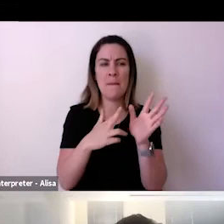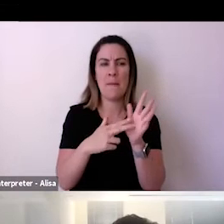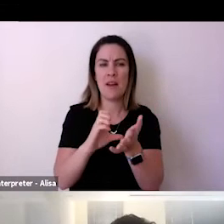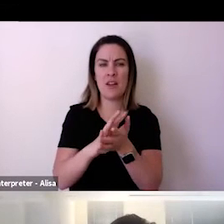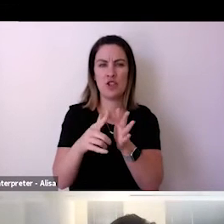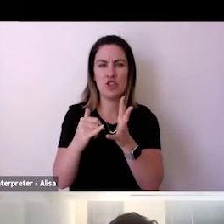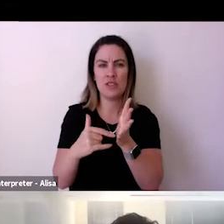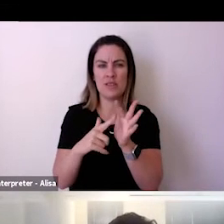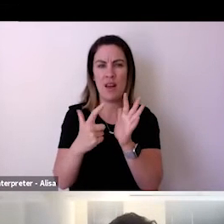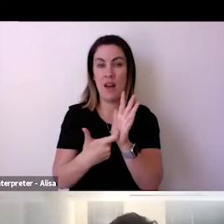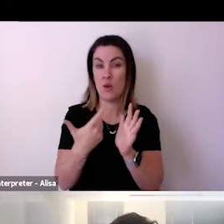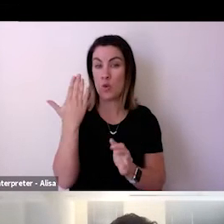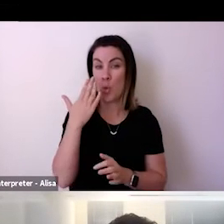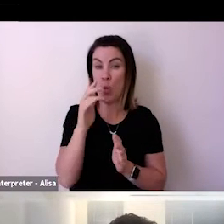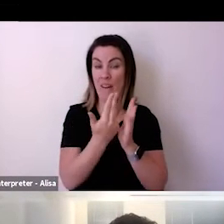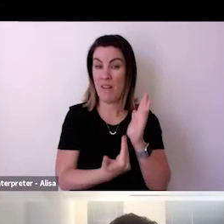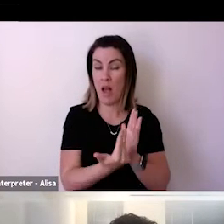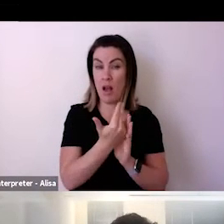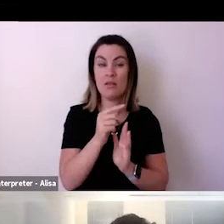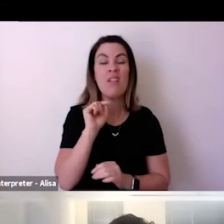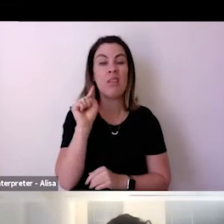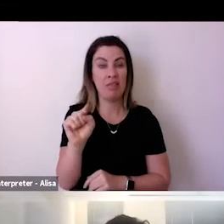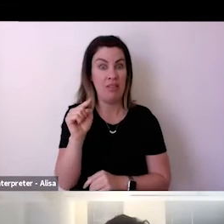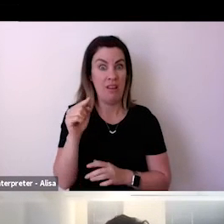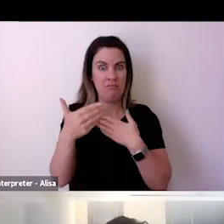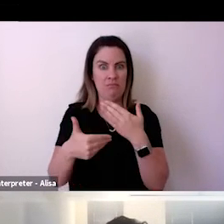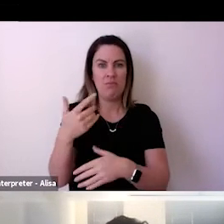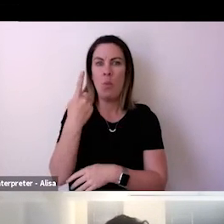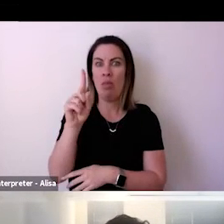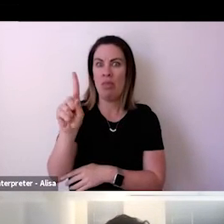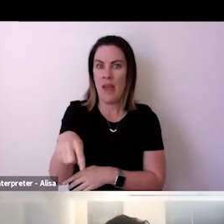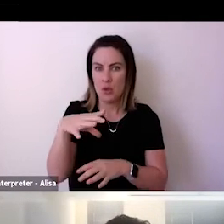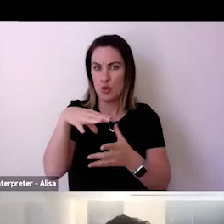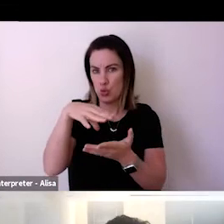across 10 different majors in the school of art. And it is an experience that occurs